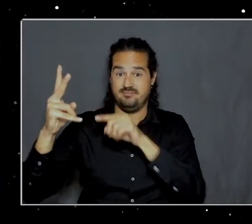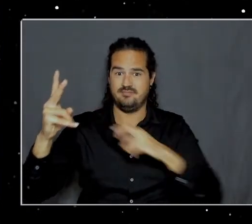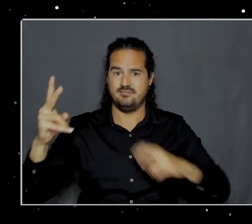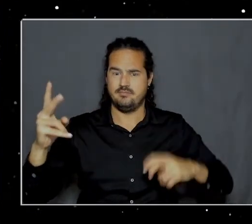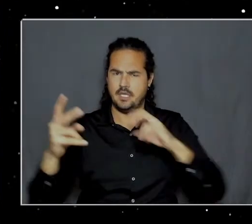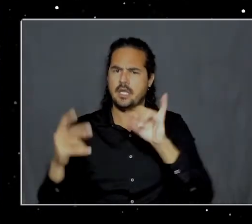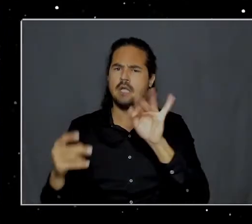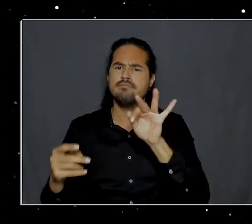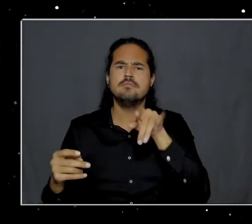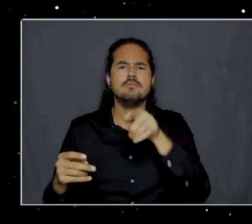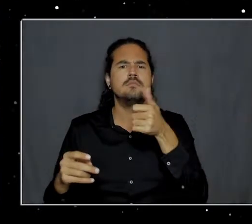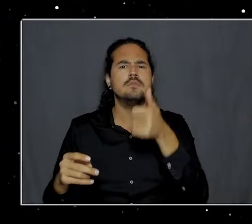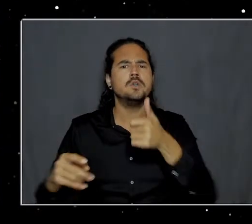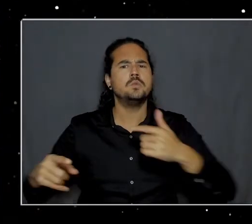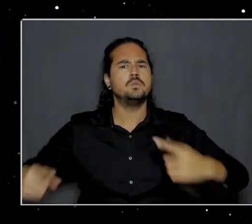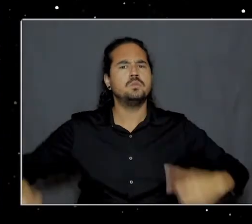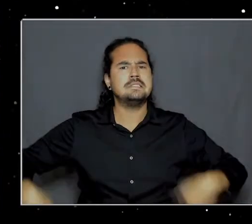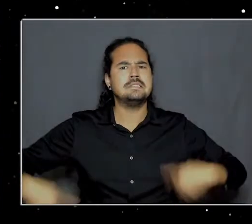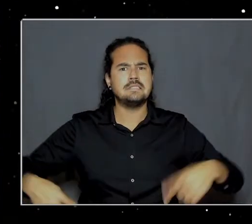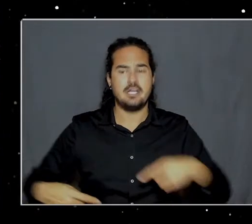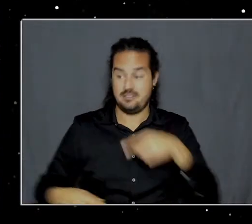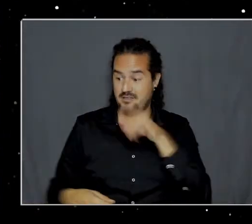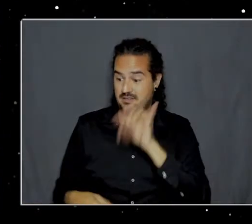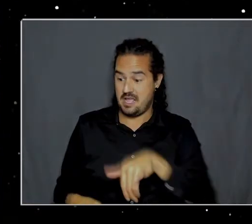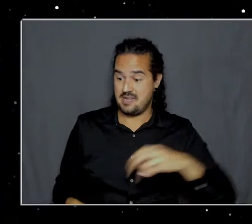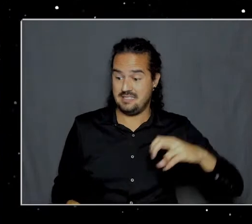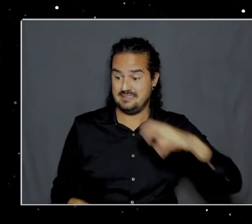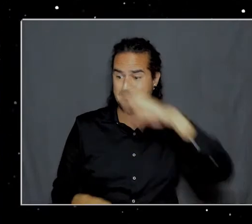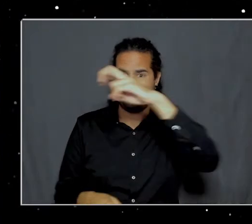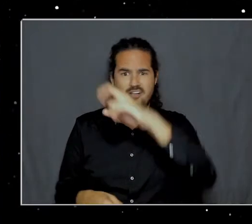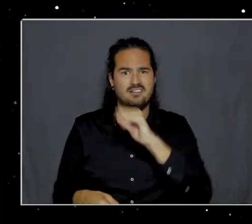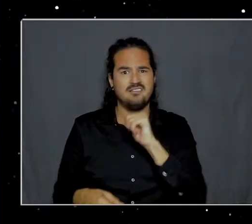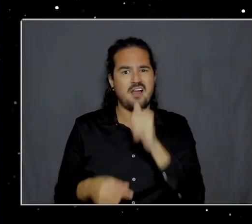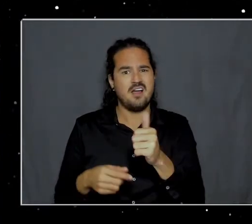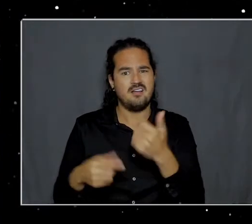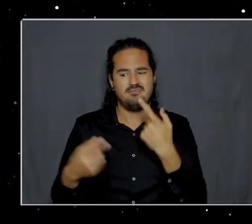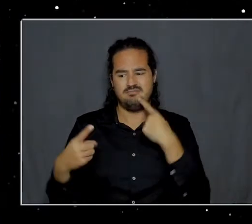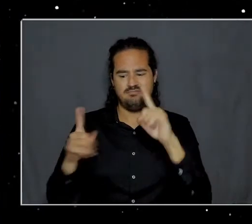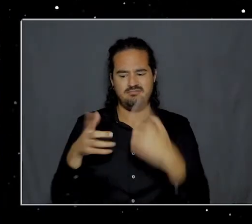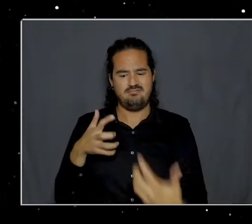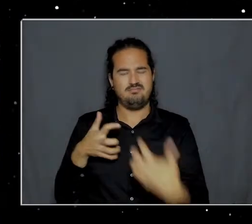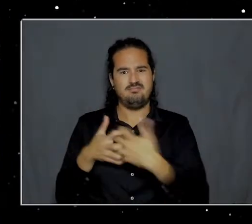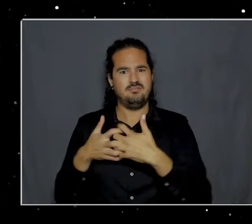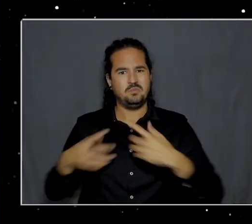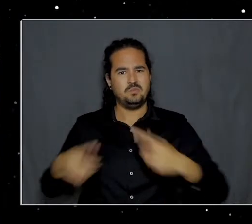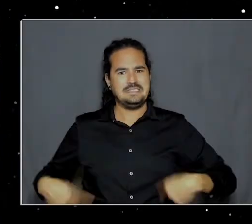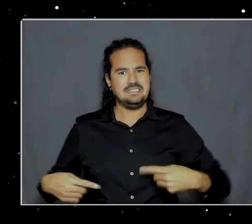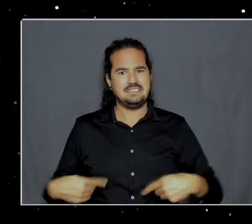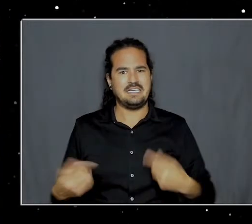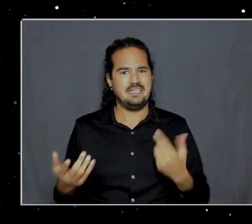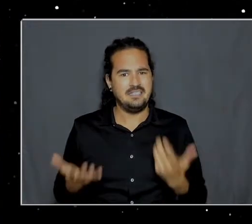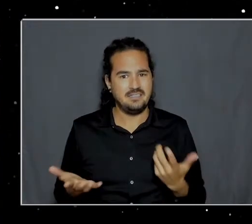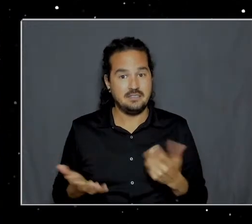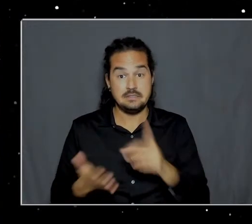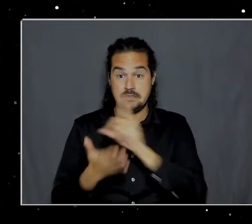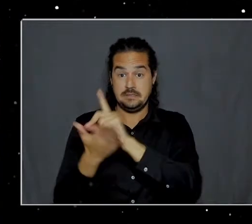DOING SOME WORK. SO WHAT IF YOU'RE IN A WHEELCHAIR? ESCALATOR DOESN'T WORK. NO ONE DESIGNED THE ESCALATOR TO